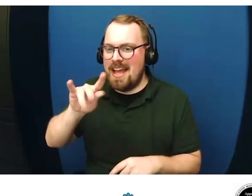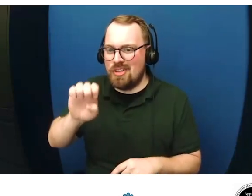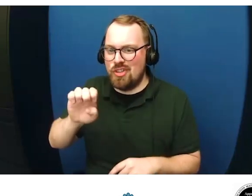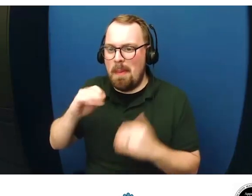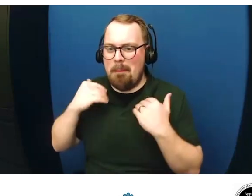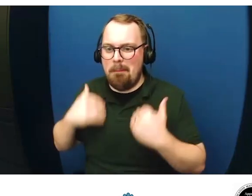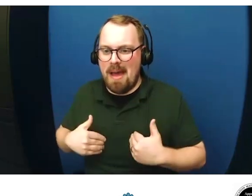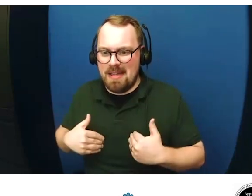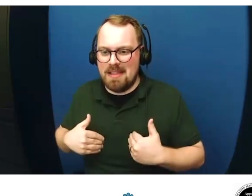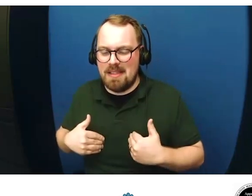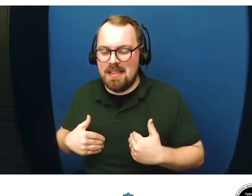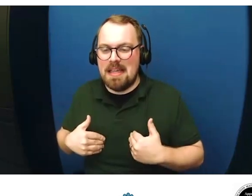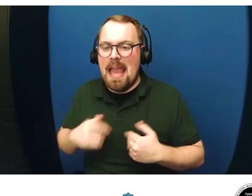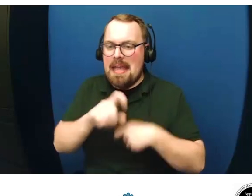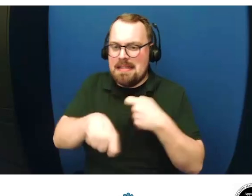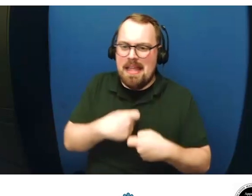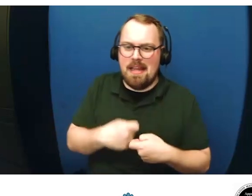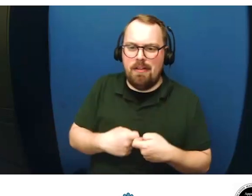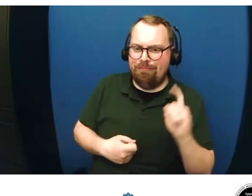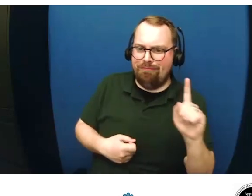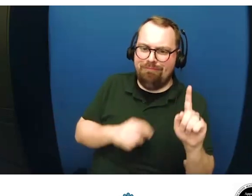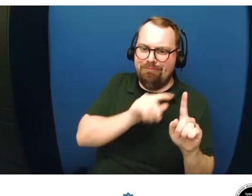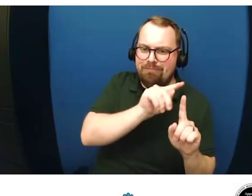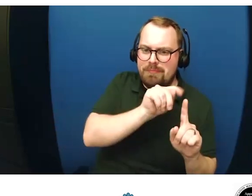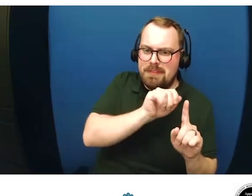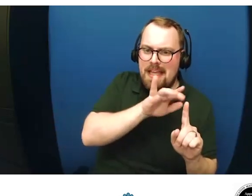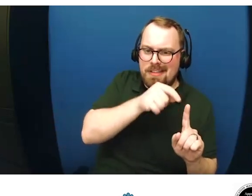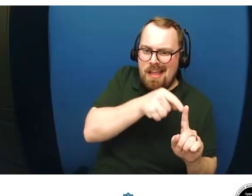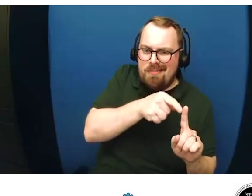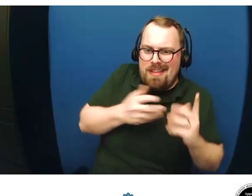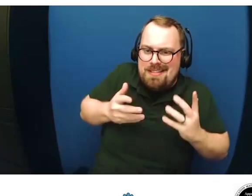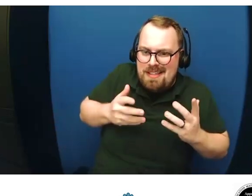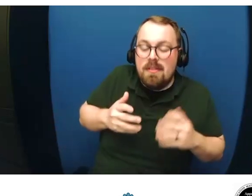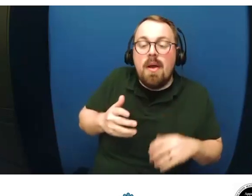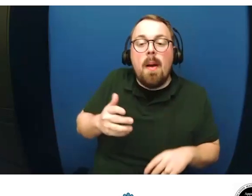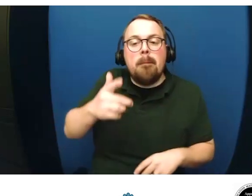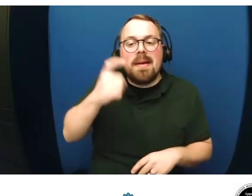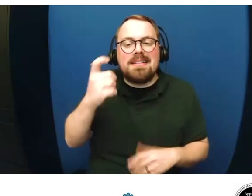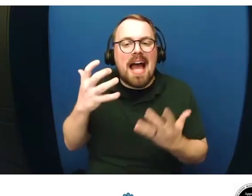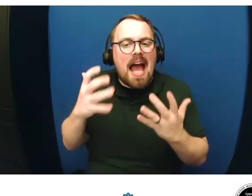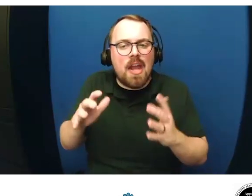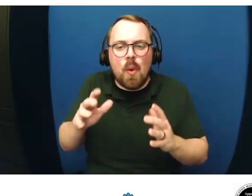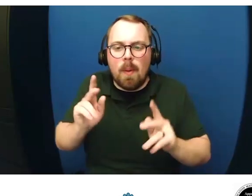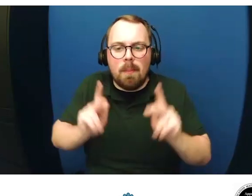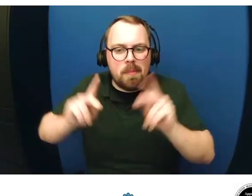Because I don't want people to read "tactile" and think I'm talking